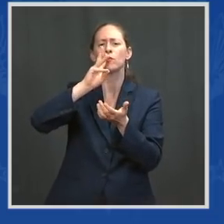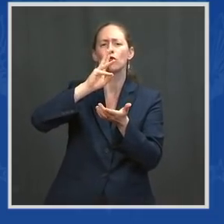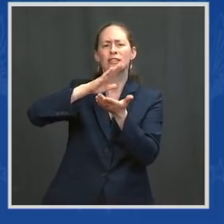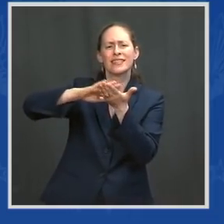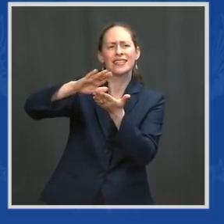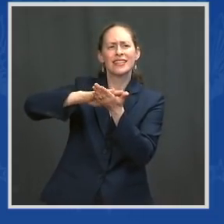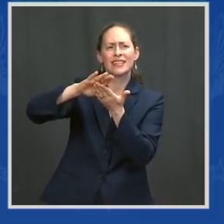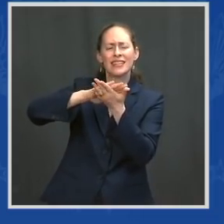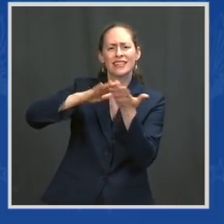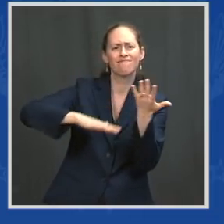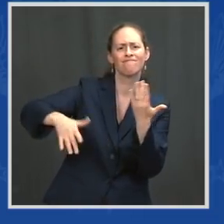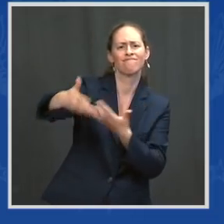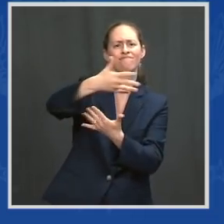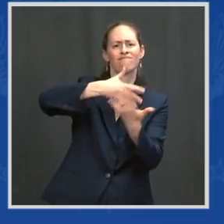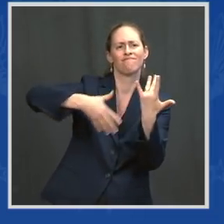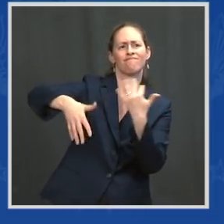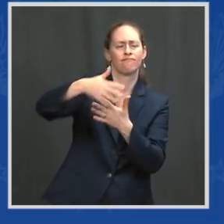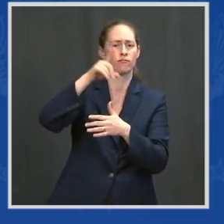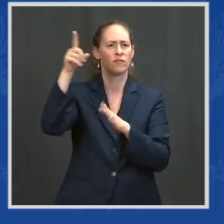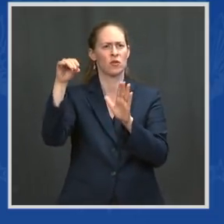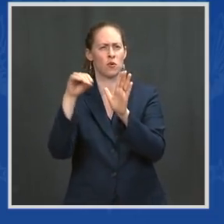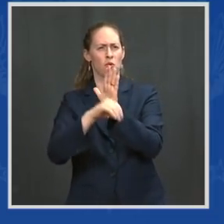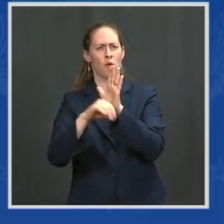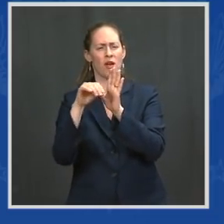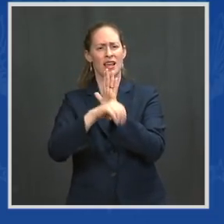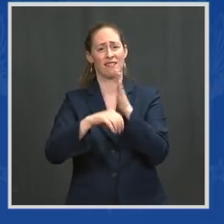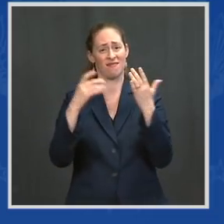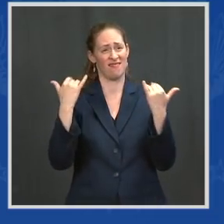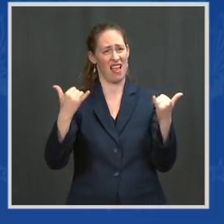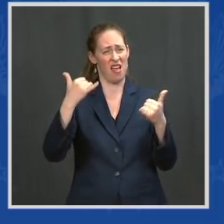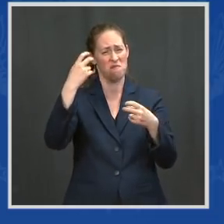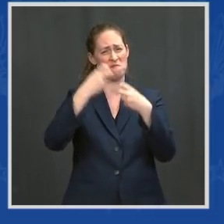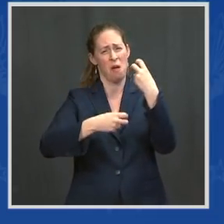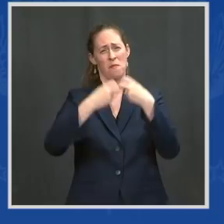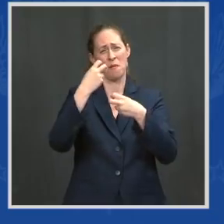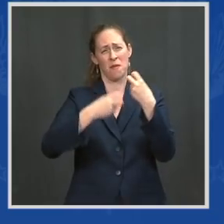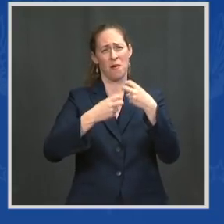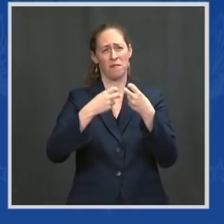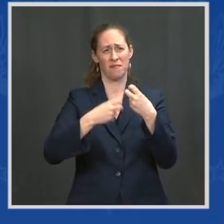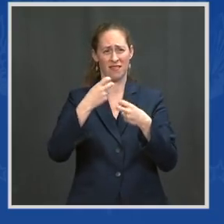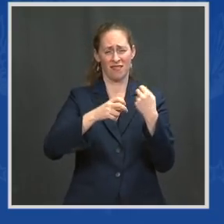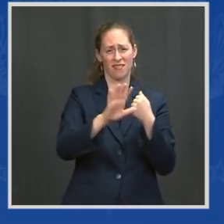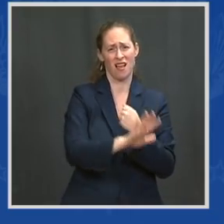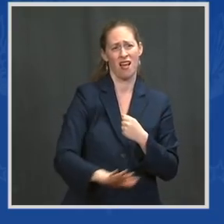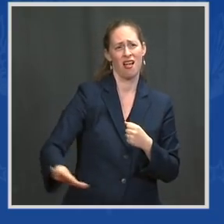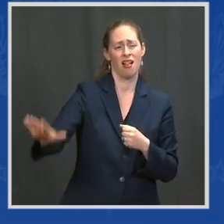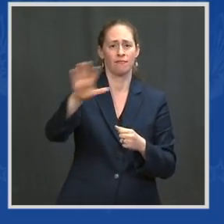but I want you to know this is a problem statewide including here in southwest Louisiana, because across the state,